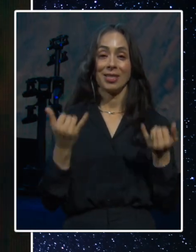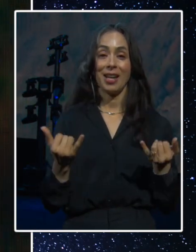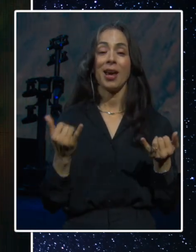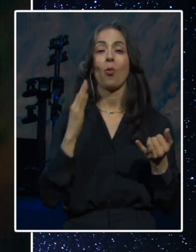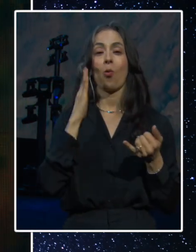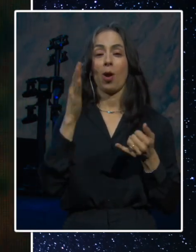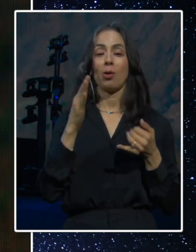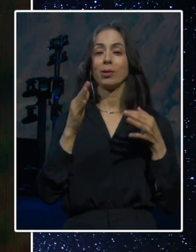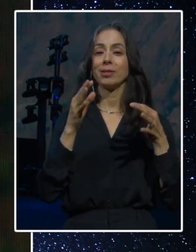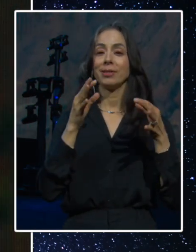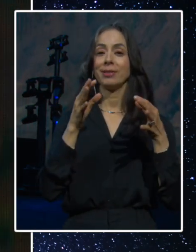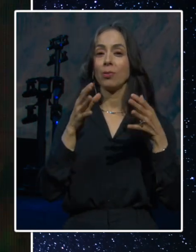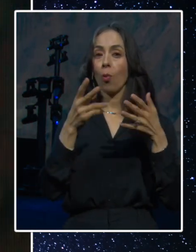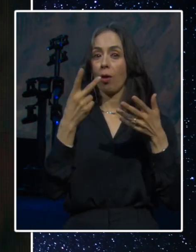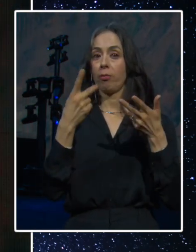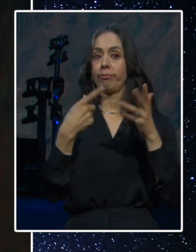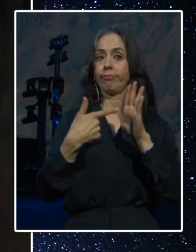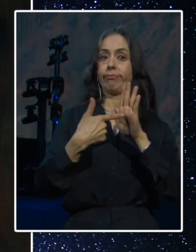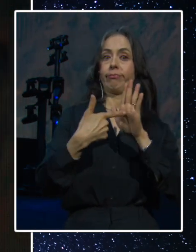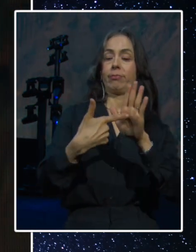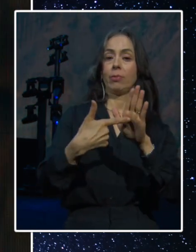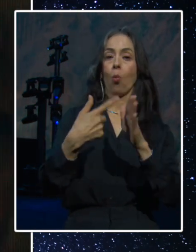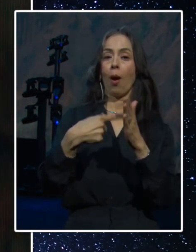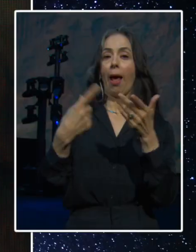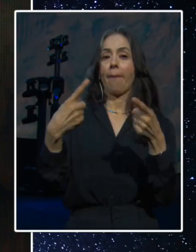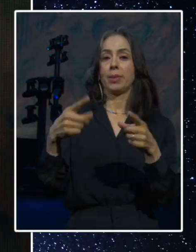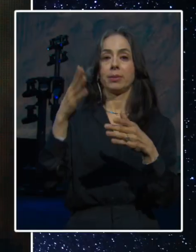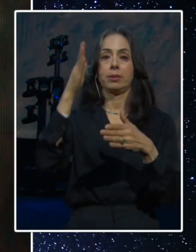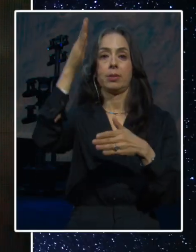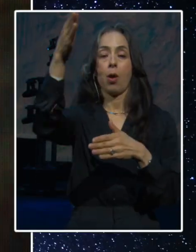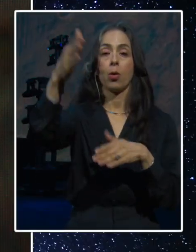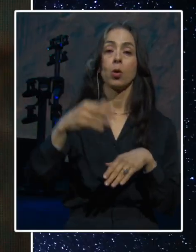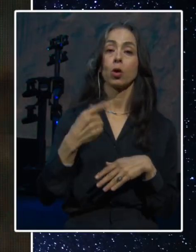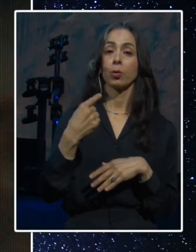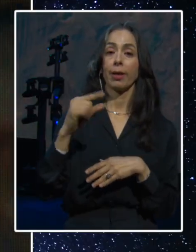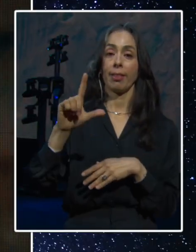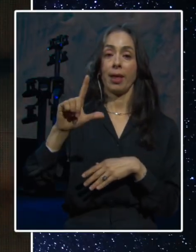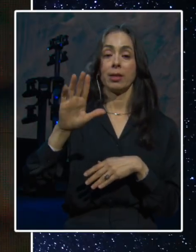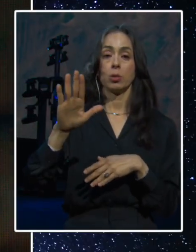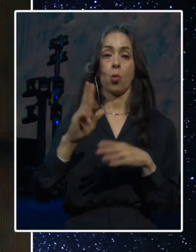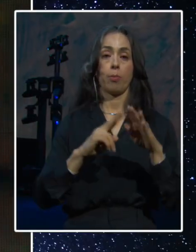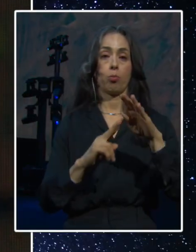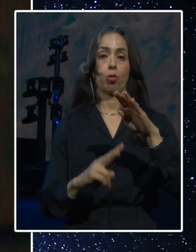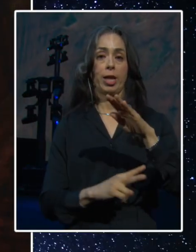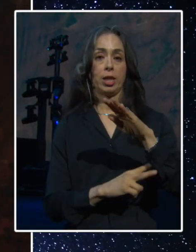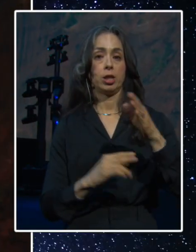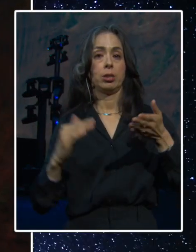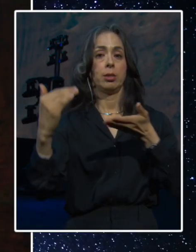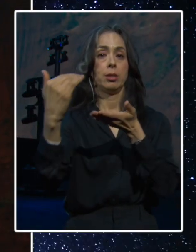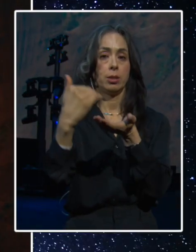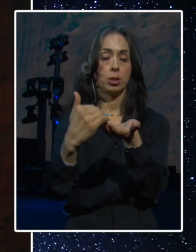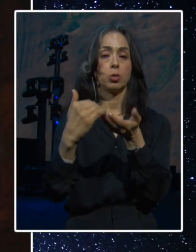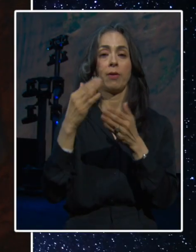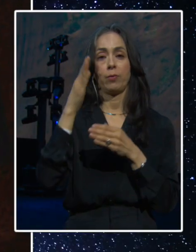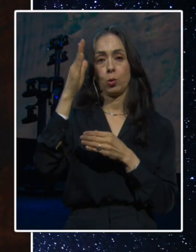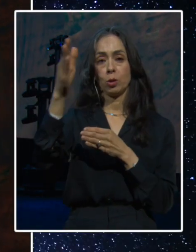Your decisions today will define your advantage tomorrow. Second, GreenLake is your bridge to the future,